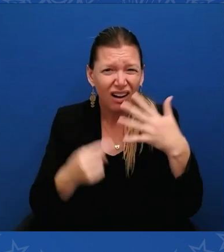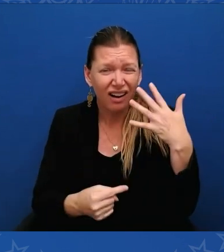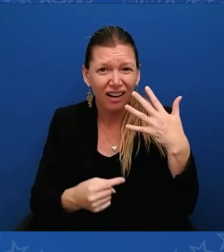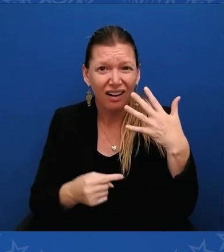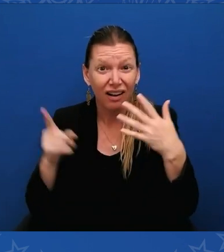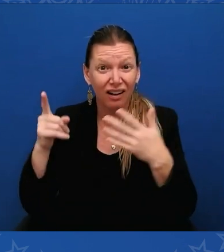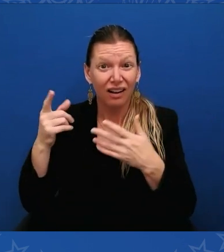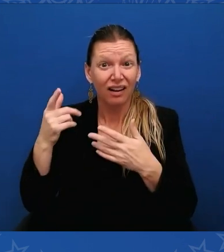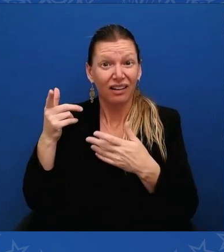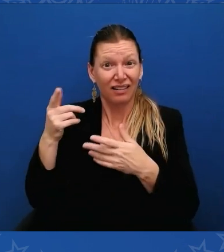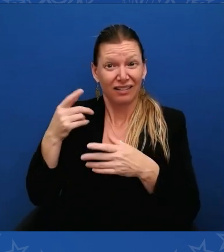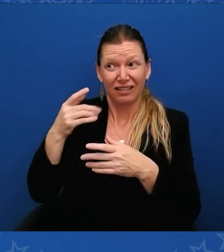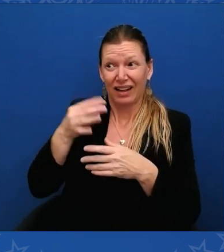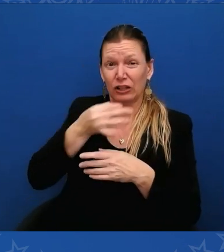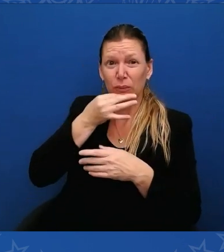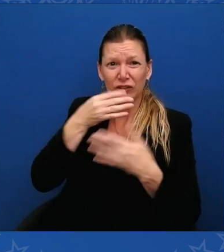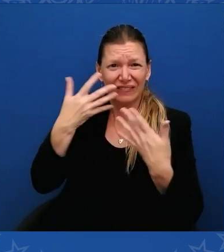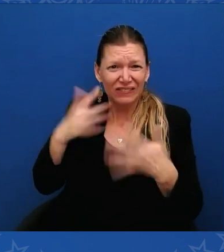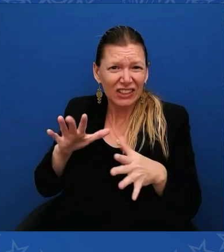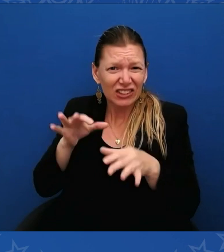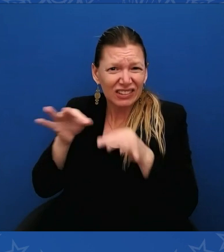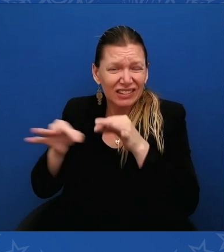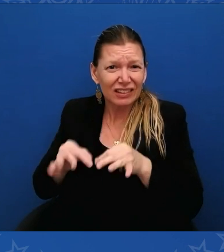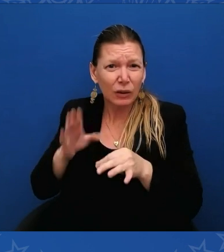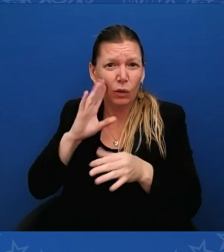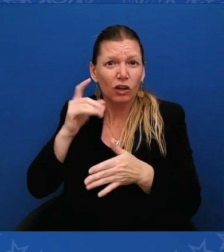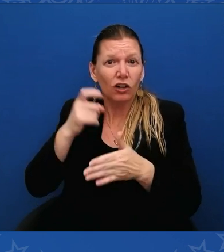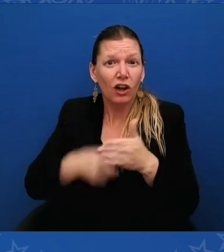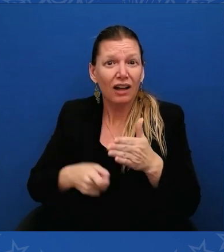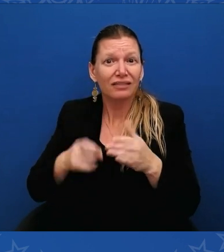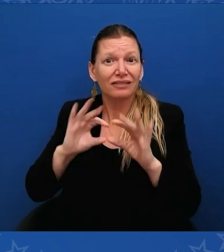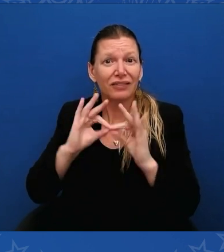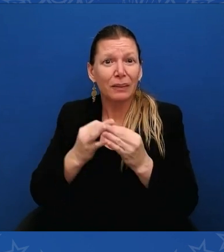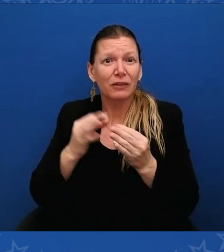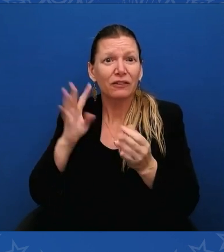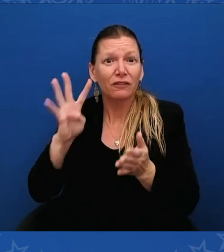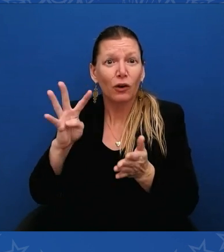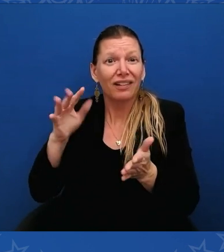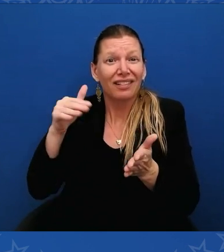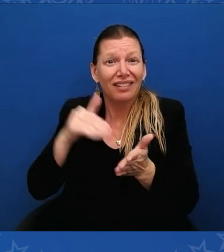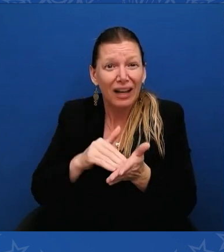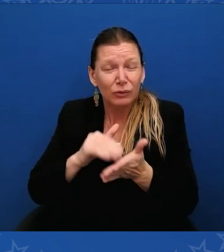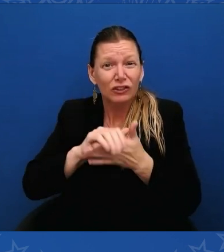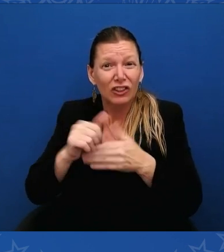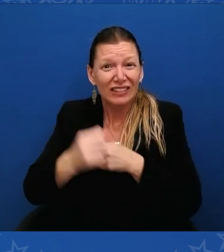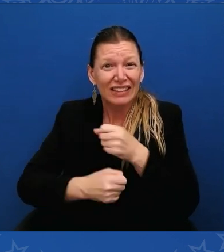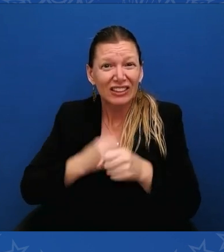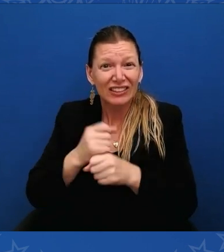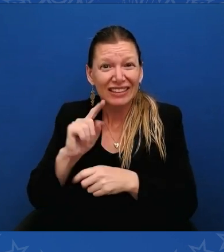We've doubled Latino enrollment in affordable health care, expanded coverage for DREAMers.